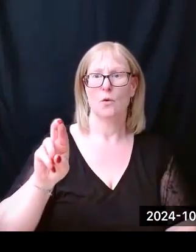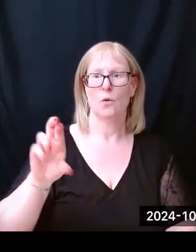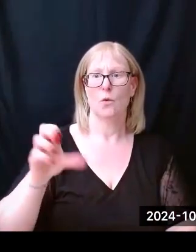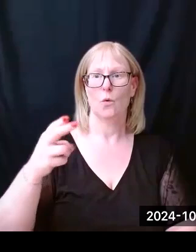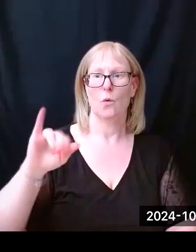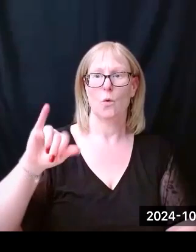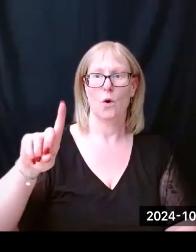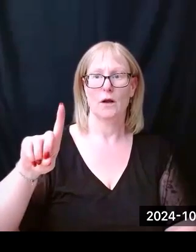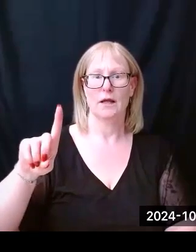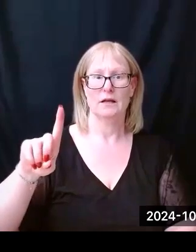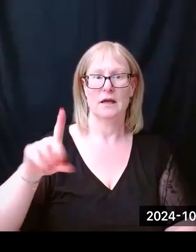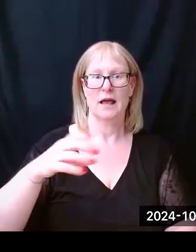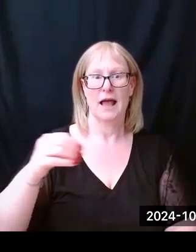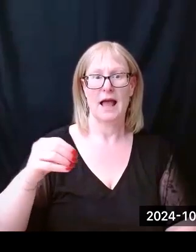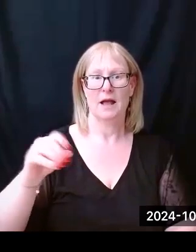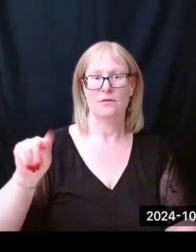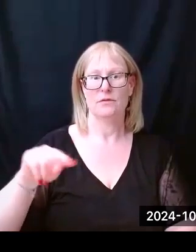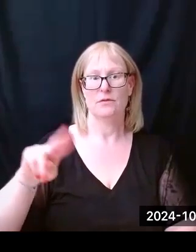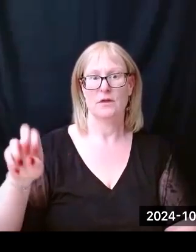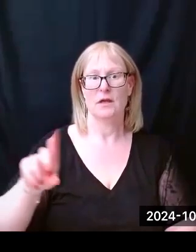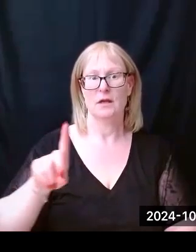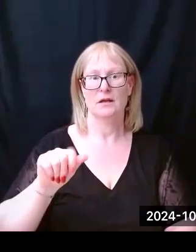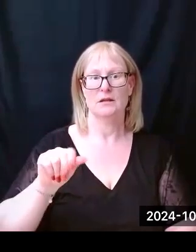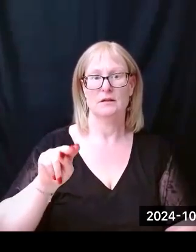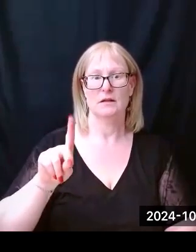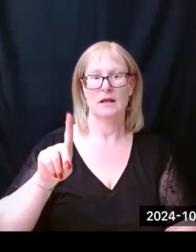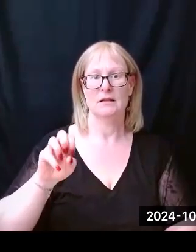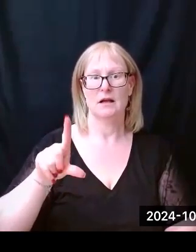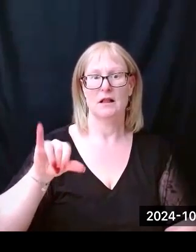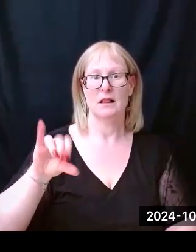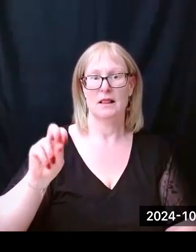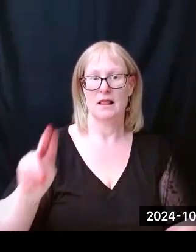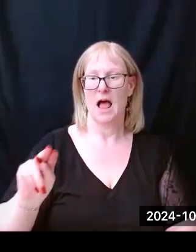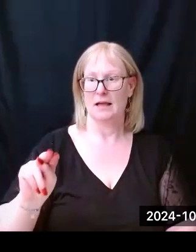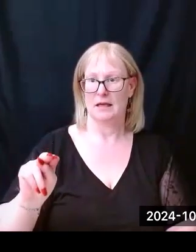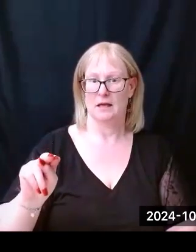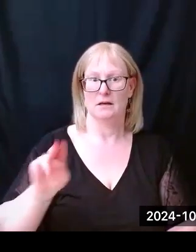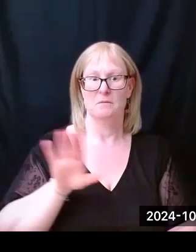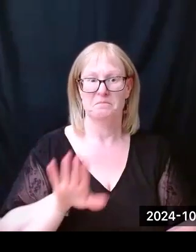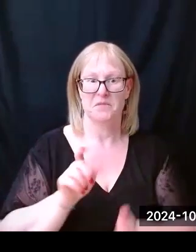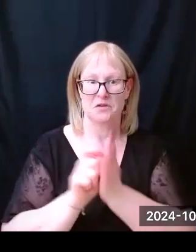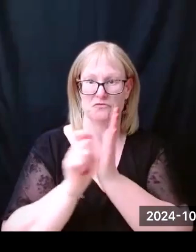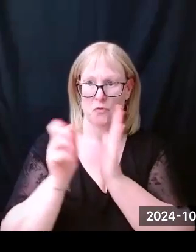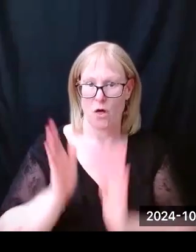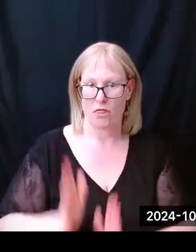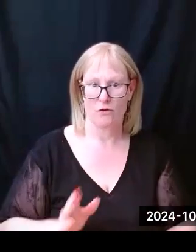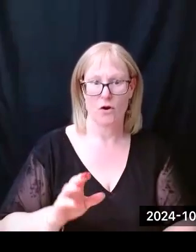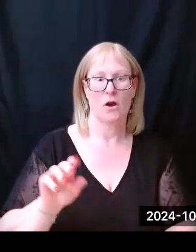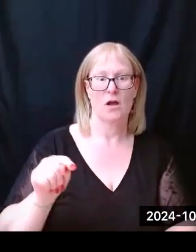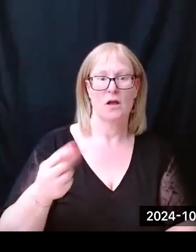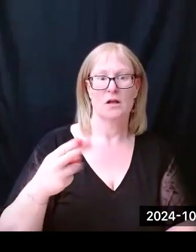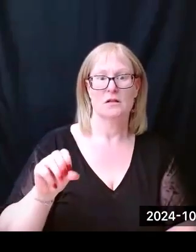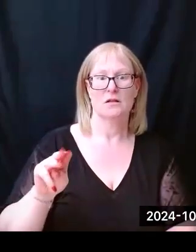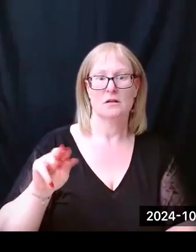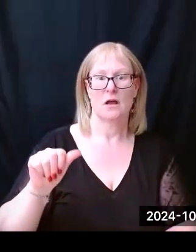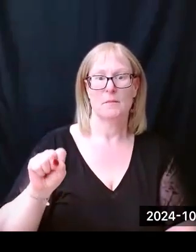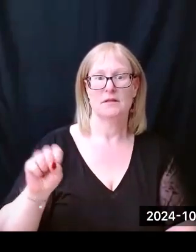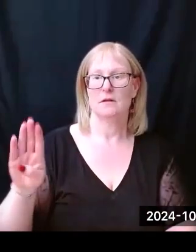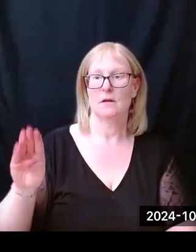some children struggle and how all can thrive. This was written by Dr. Thomas Boyce. Essentially, it helps us think about the modern